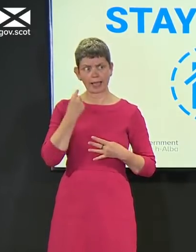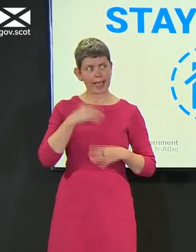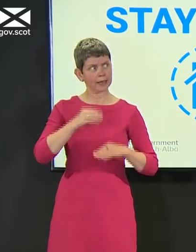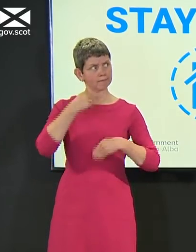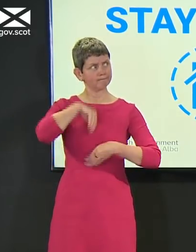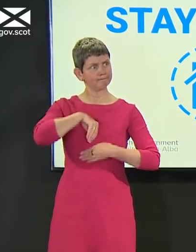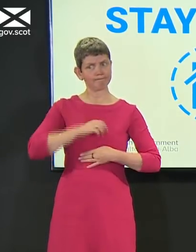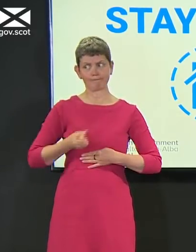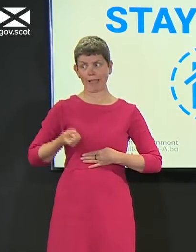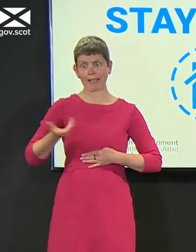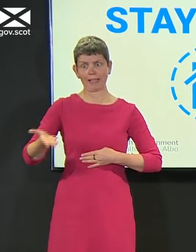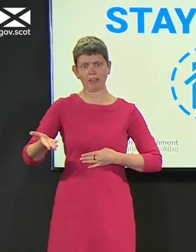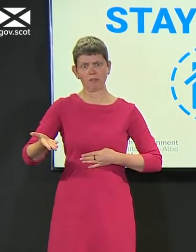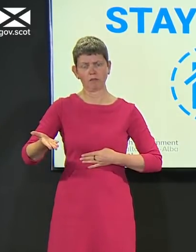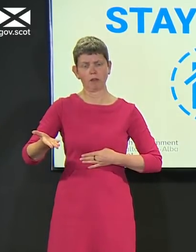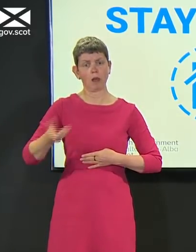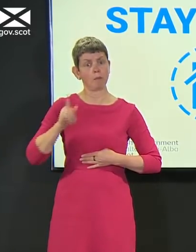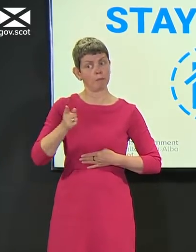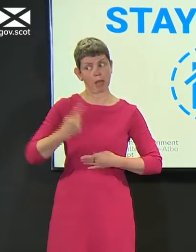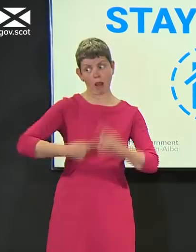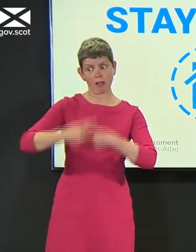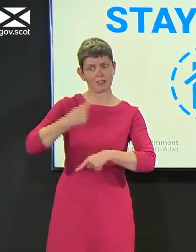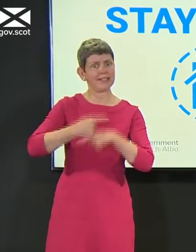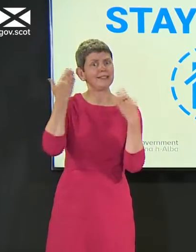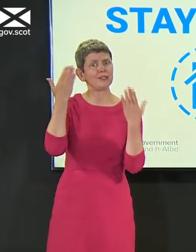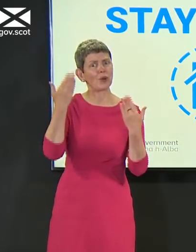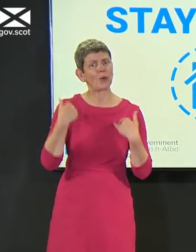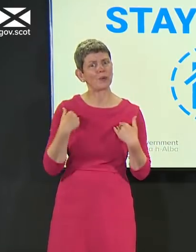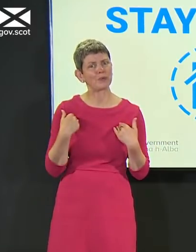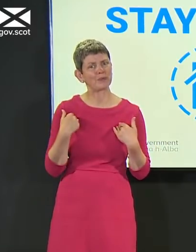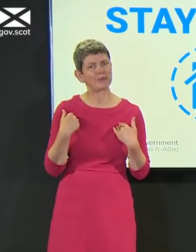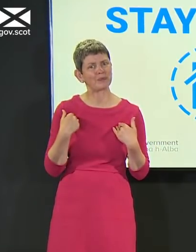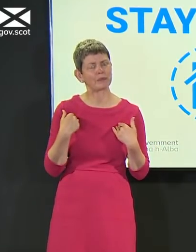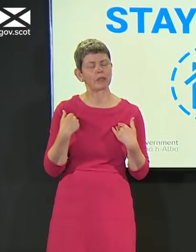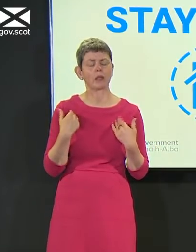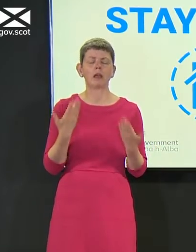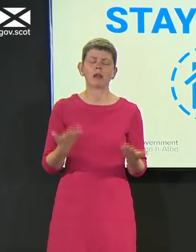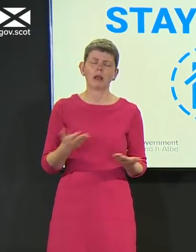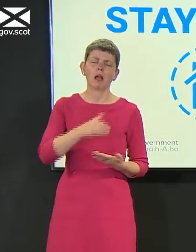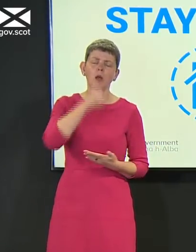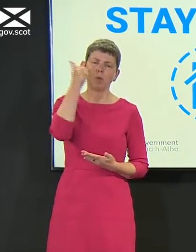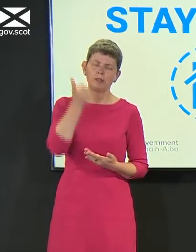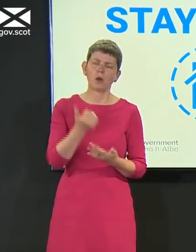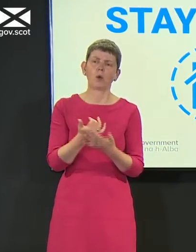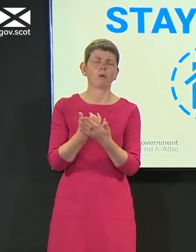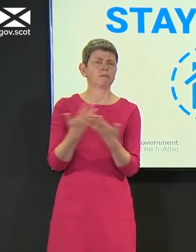as we've gone along and thankfully although one death is one too many in the second wave that we